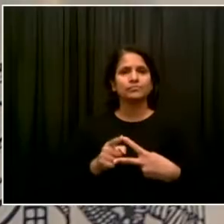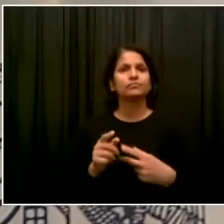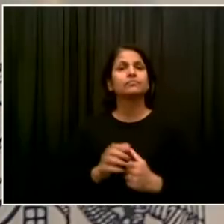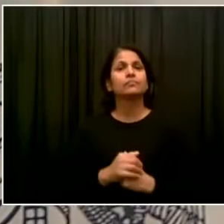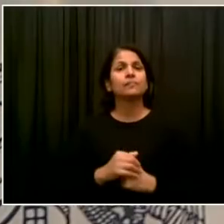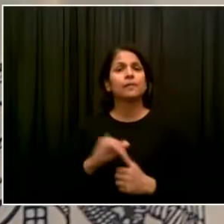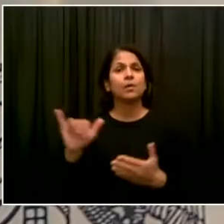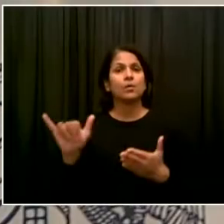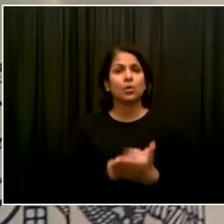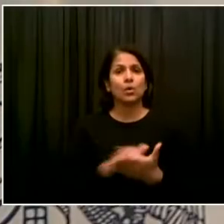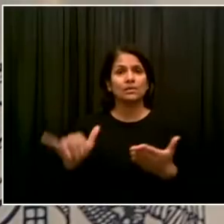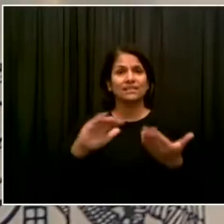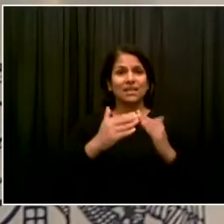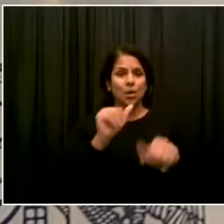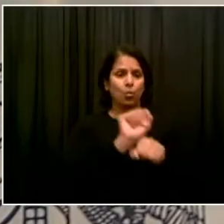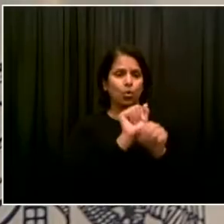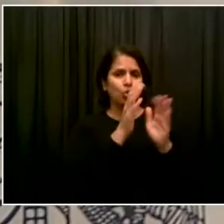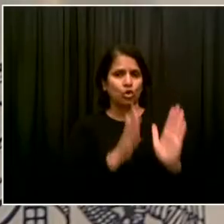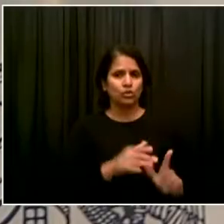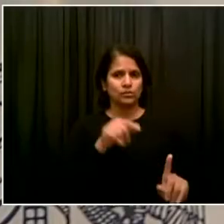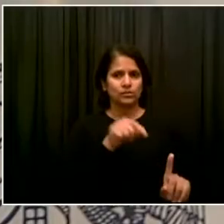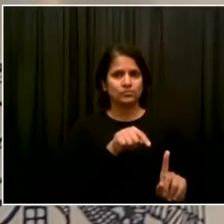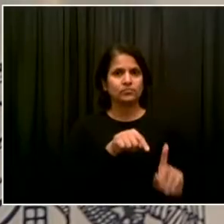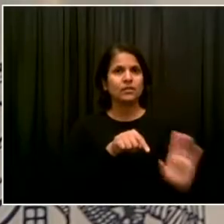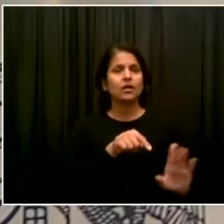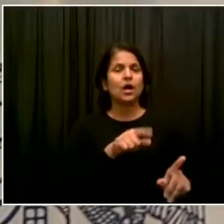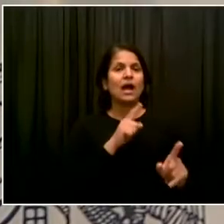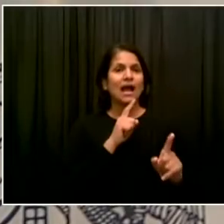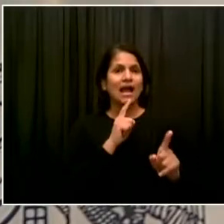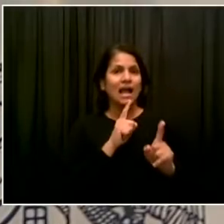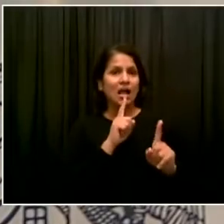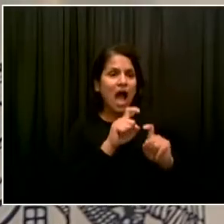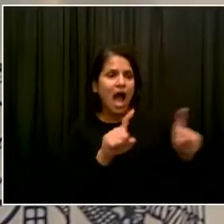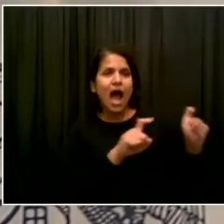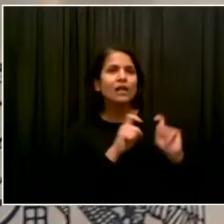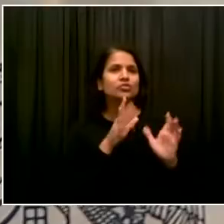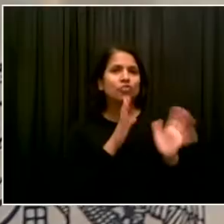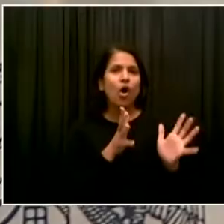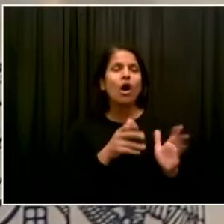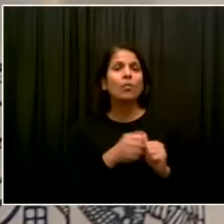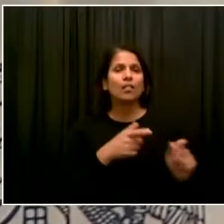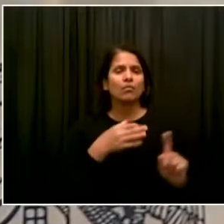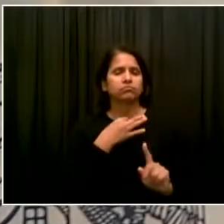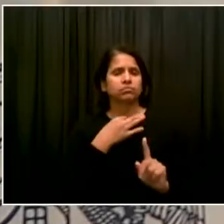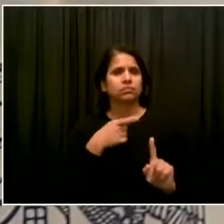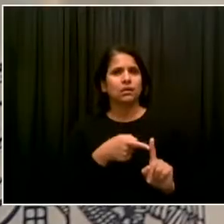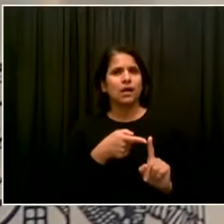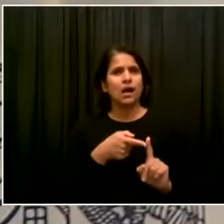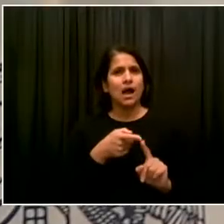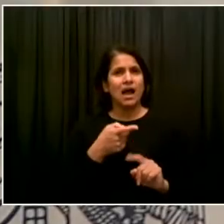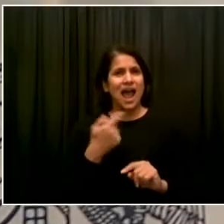Repoerrt: GOOD MORINNG . MR MAYOR, EVERYBODY ON THE CALL, THANK YOU FOR TAKING MY QUESTION. I WAS TALKING TO A CITY WORKER